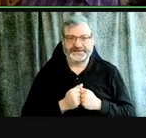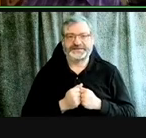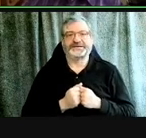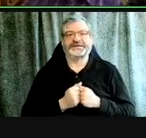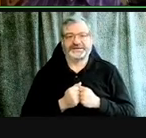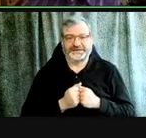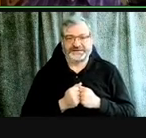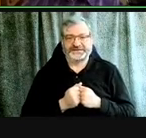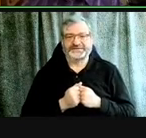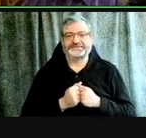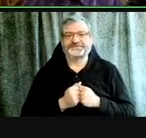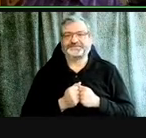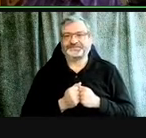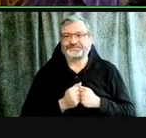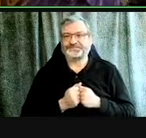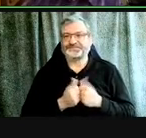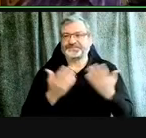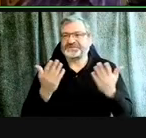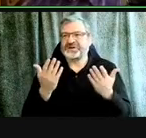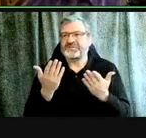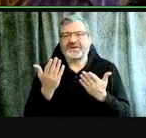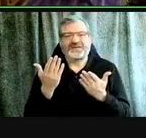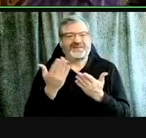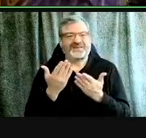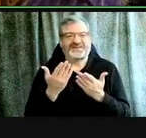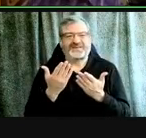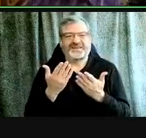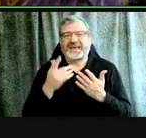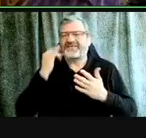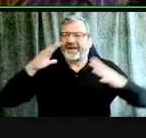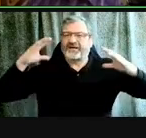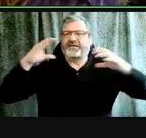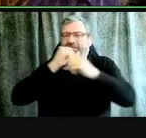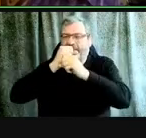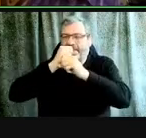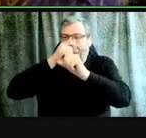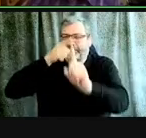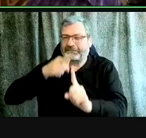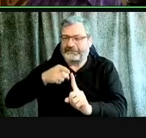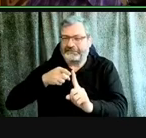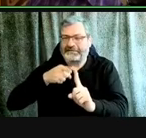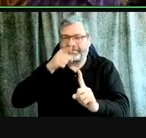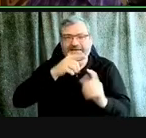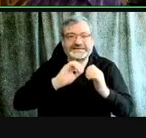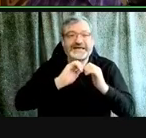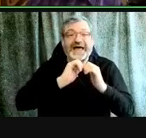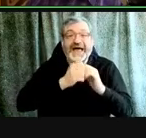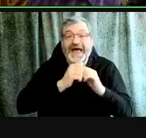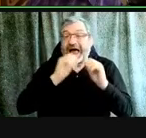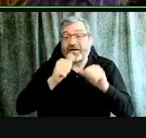slides, it would be stuff like this, right? How can we create essential experiences for people?